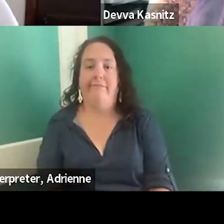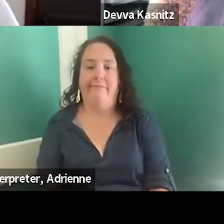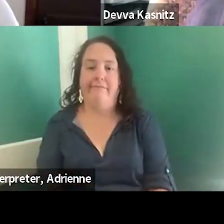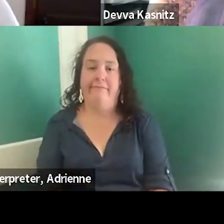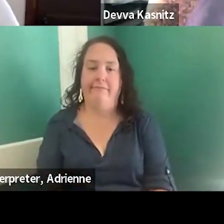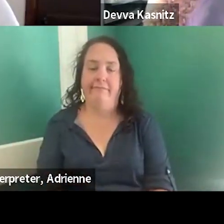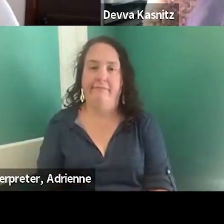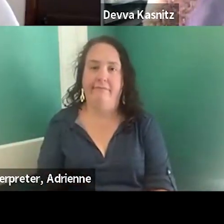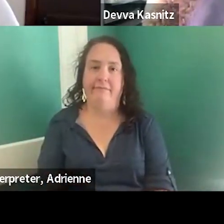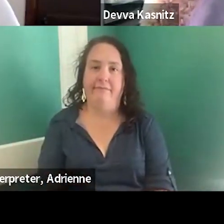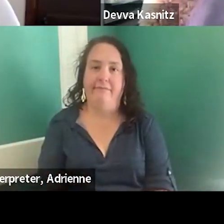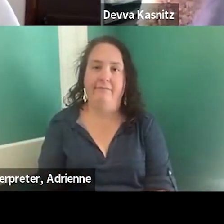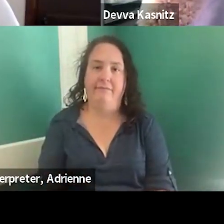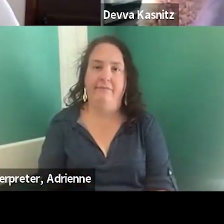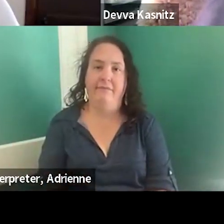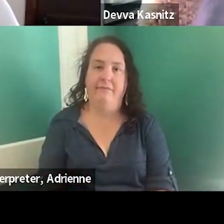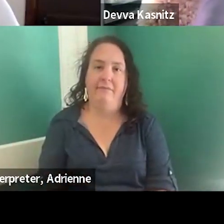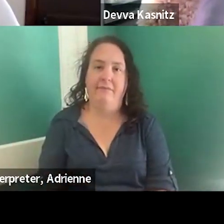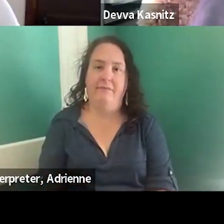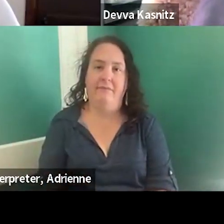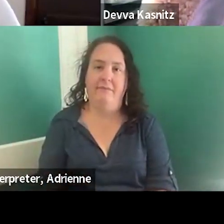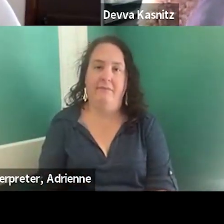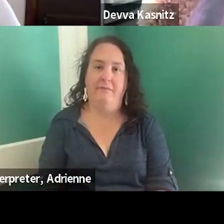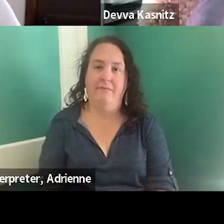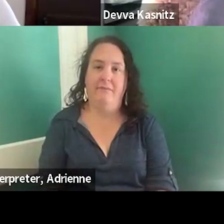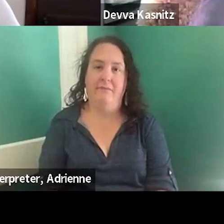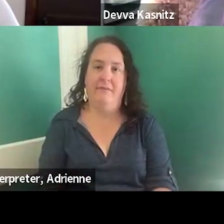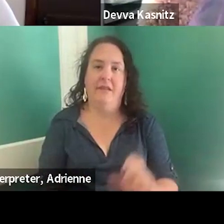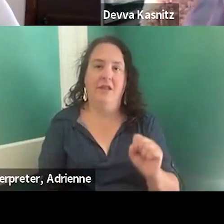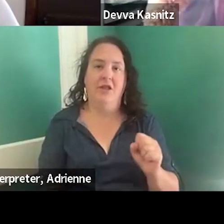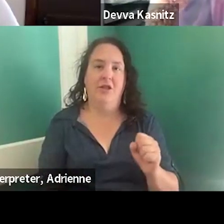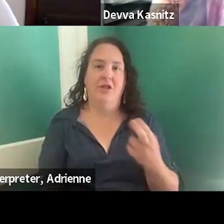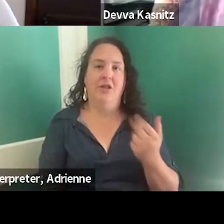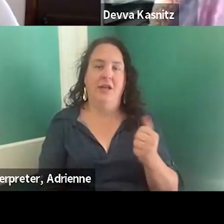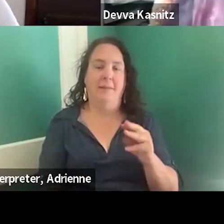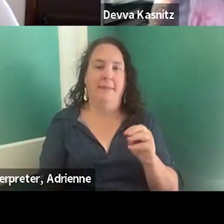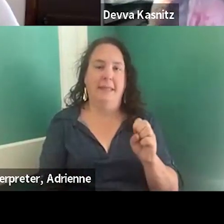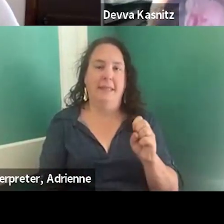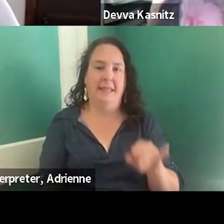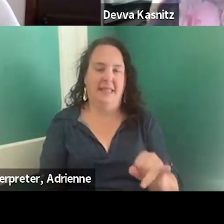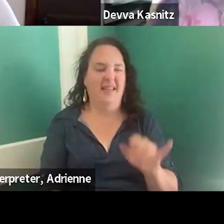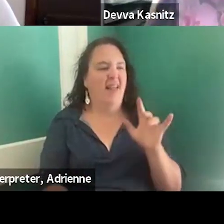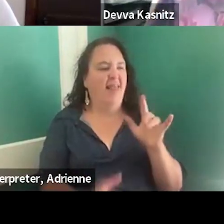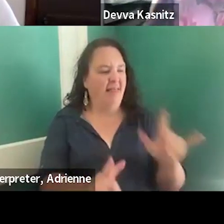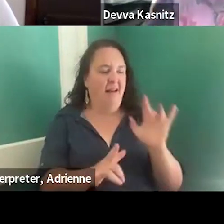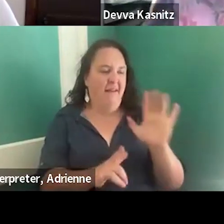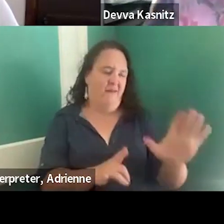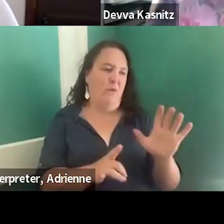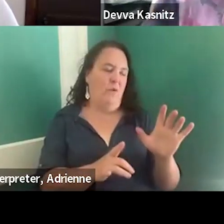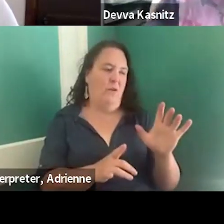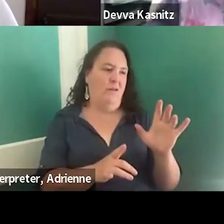I love that position of humility. It seems very foundational. What about you, Ashley?